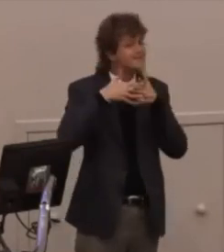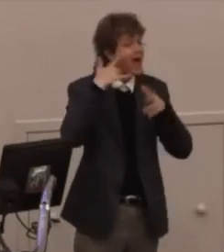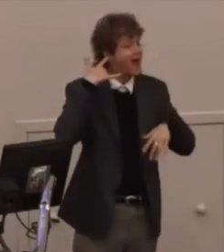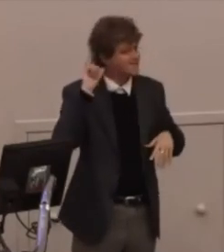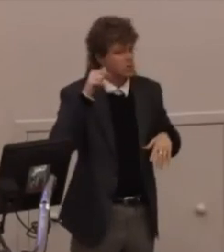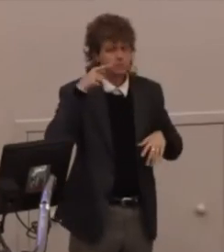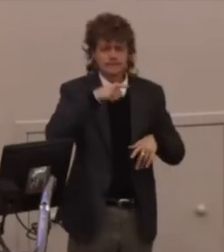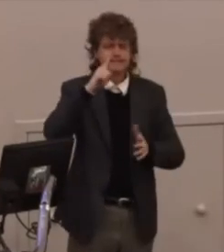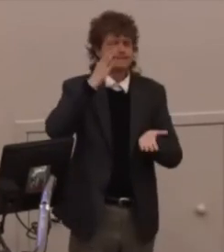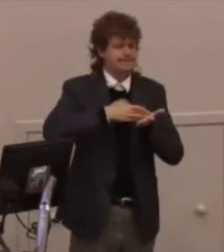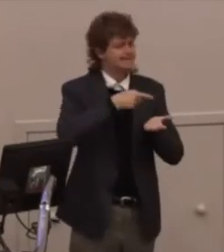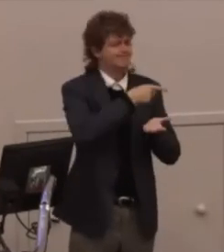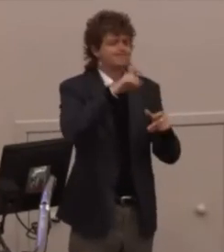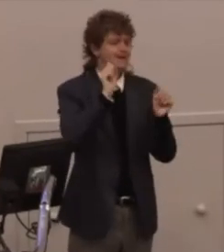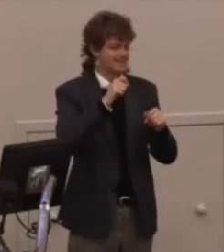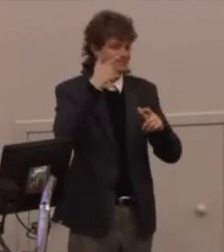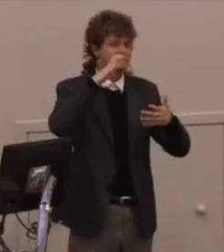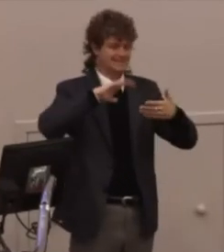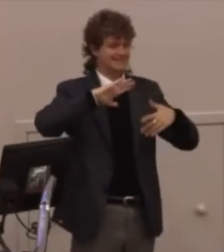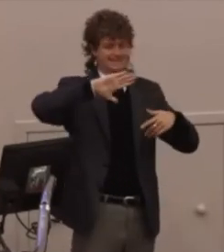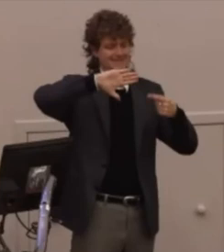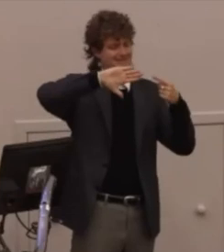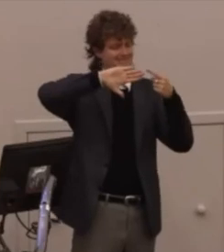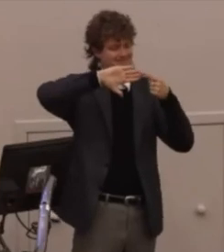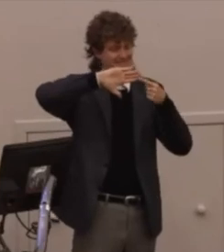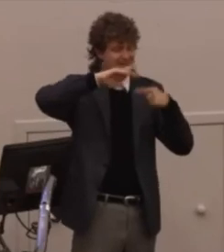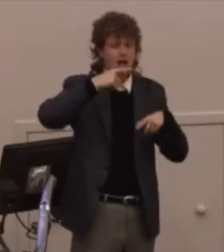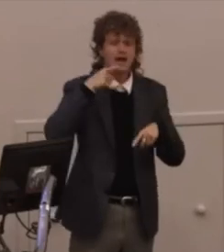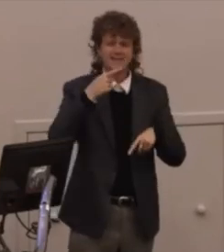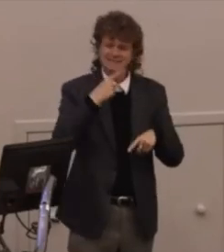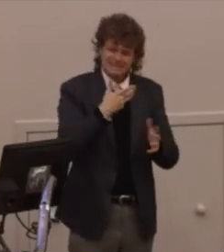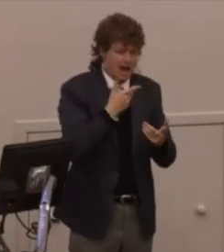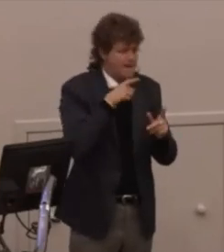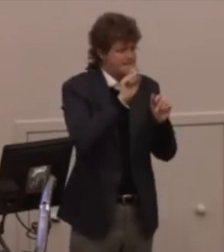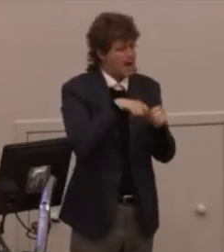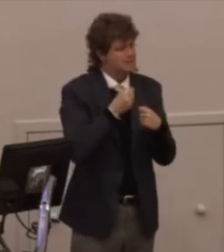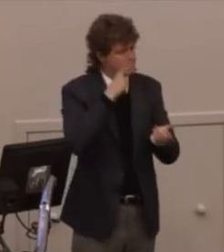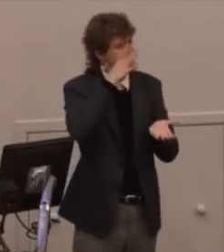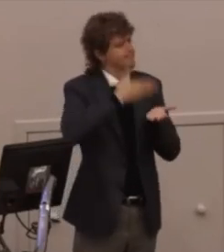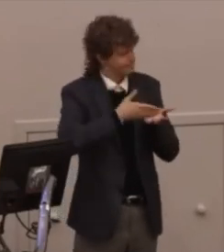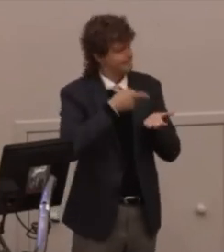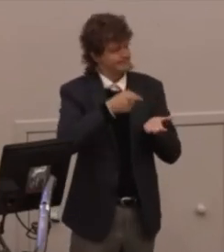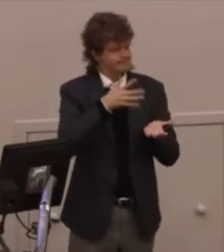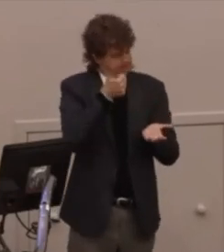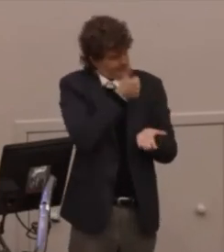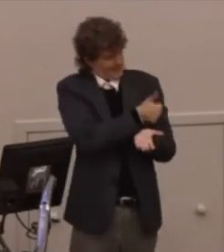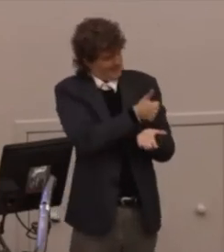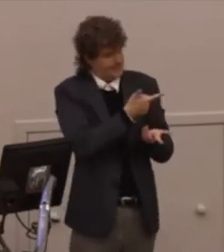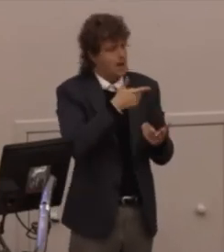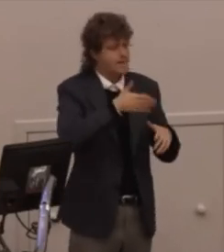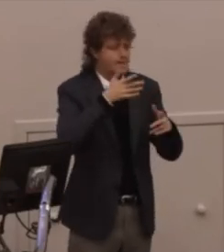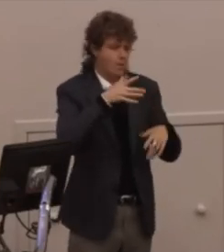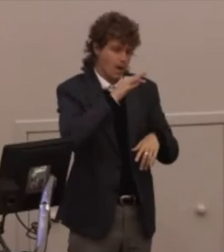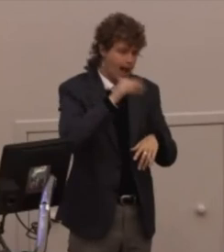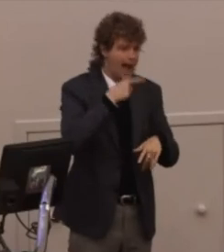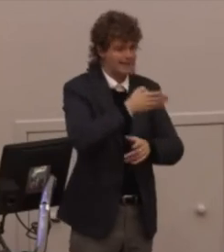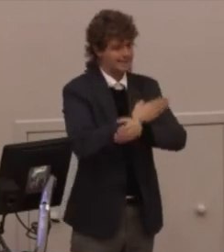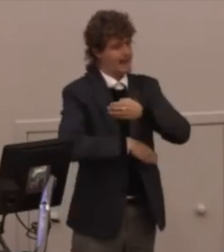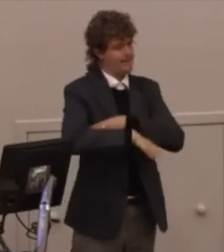her career, finances, family, and her own body. So I want to list out some of the human